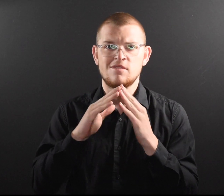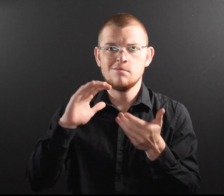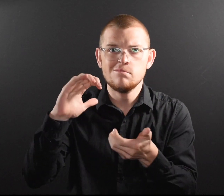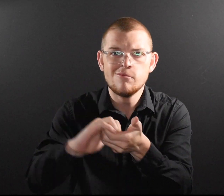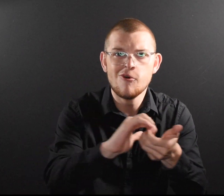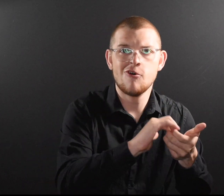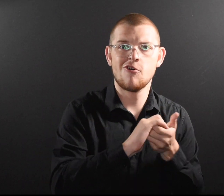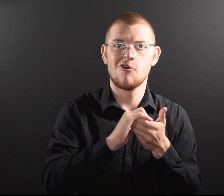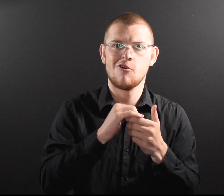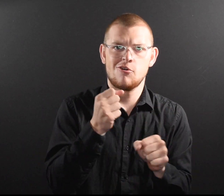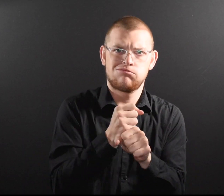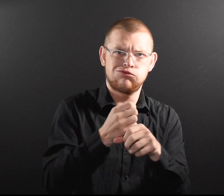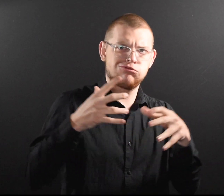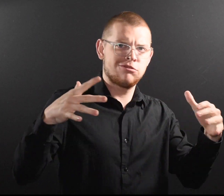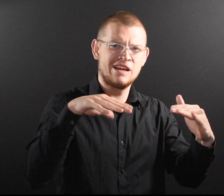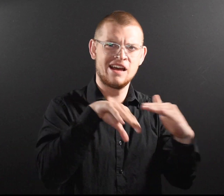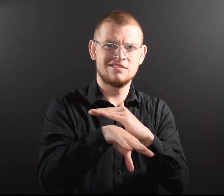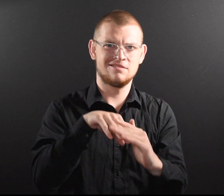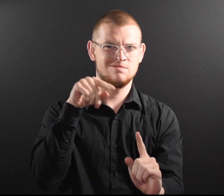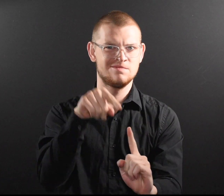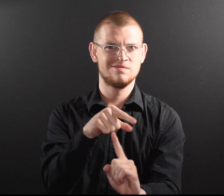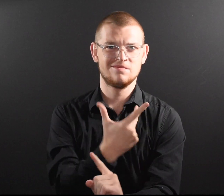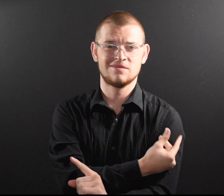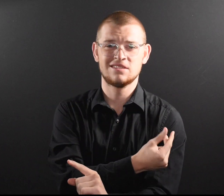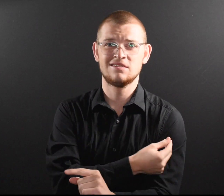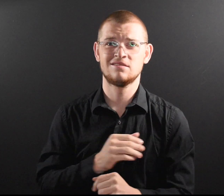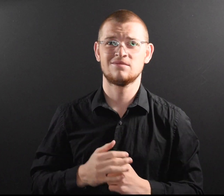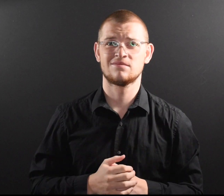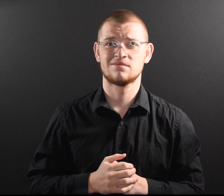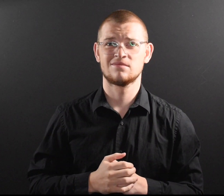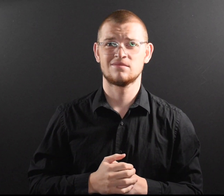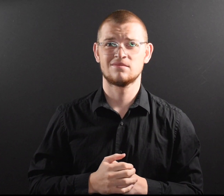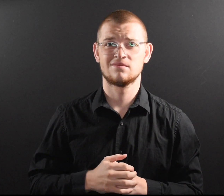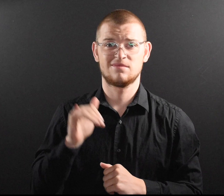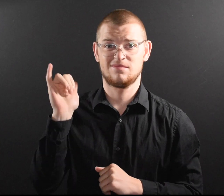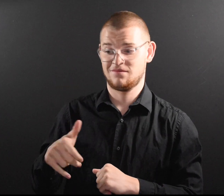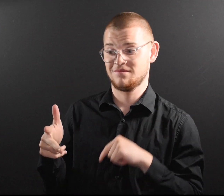and partners to expand access to vaccines,” said MDH Commissioner Jan Malcolm. “These mobile